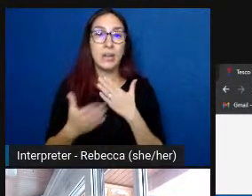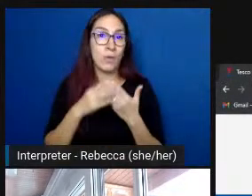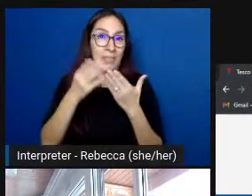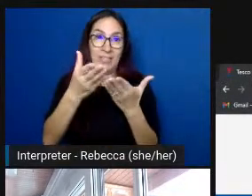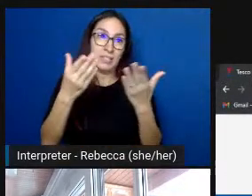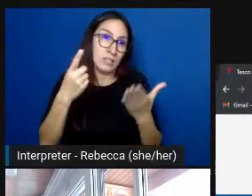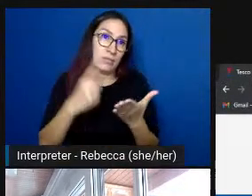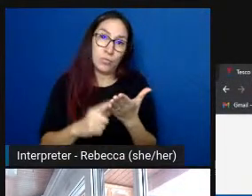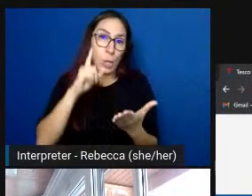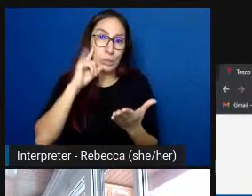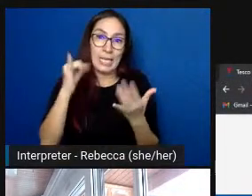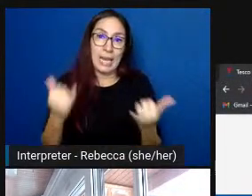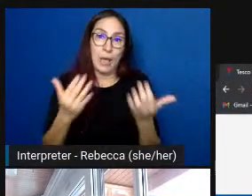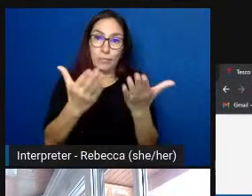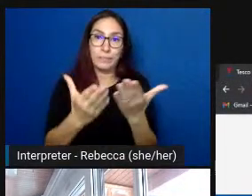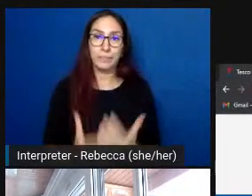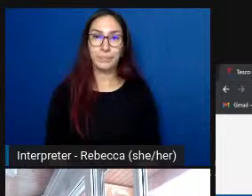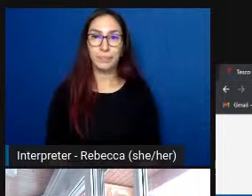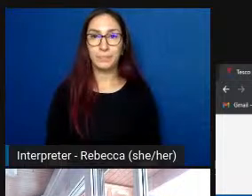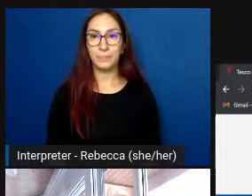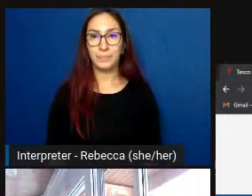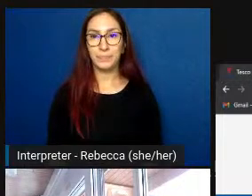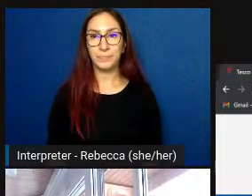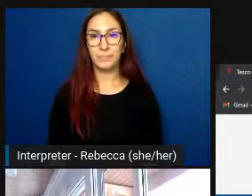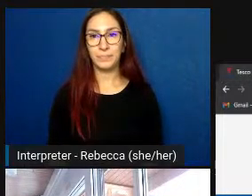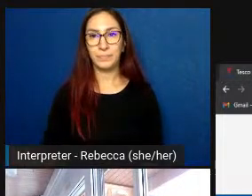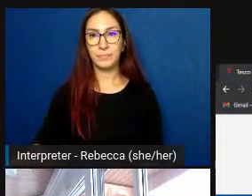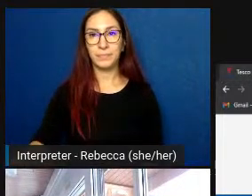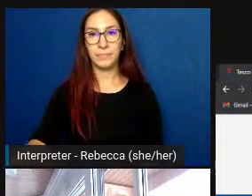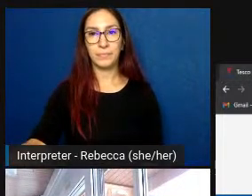Maybe they changed something in between anyway … I hear some cracking. Anyway, this is what we have now.